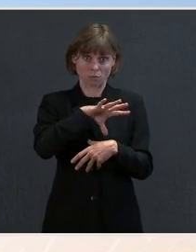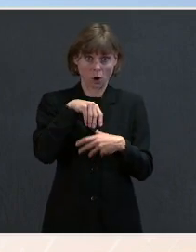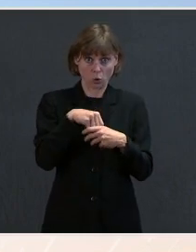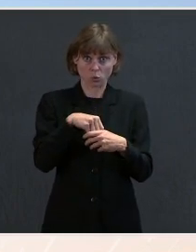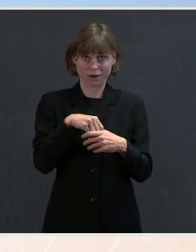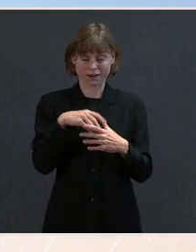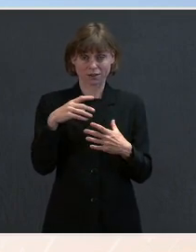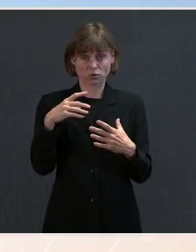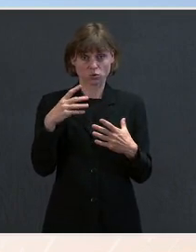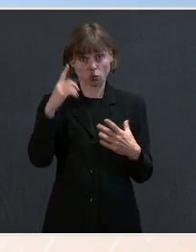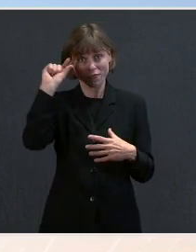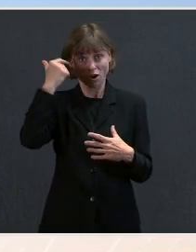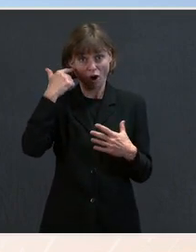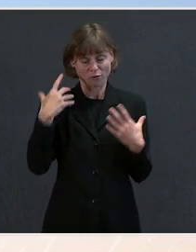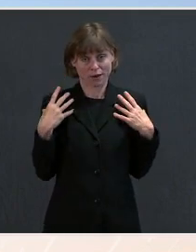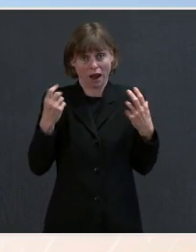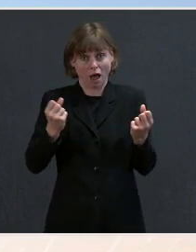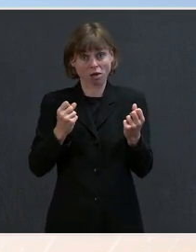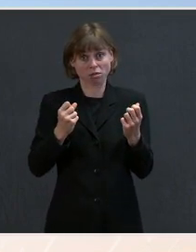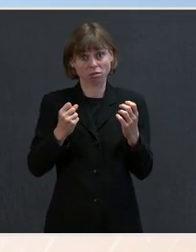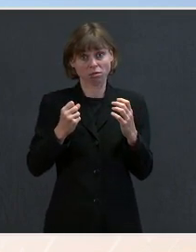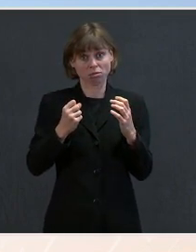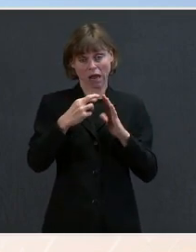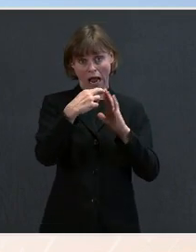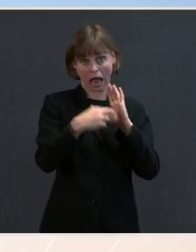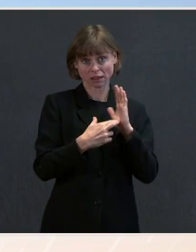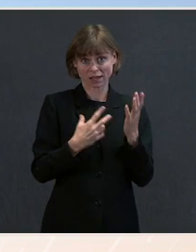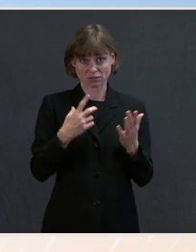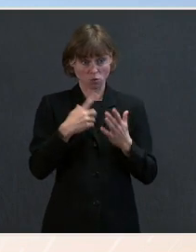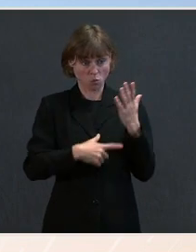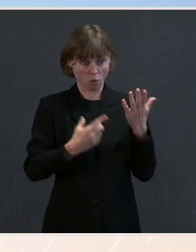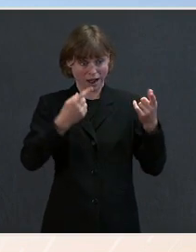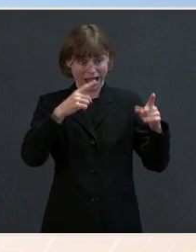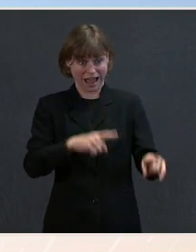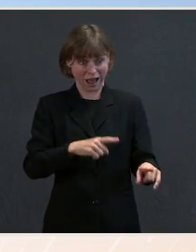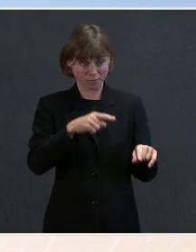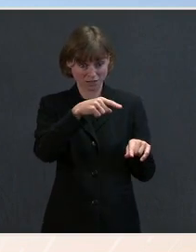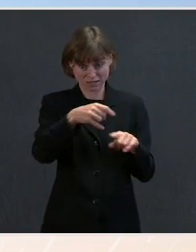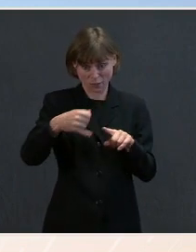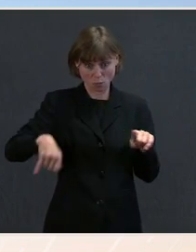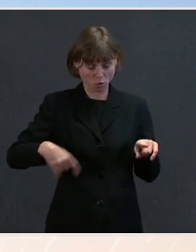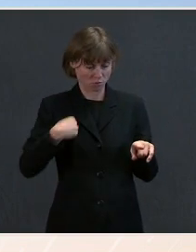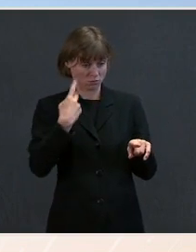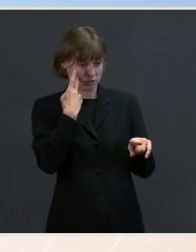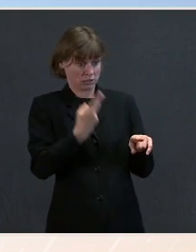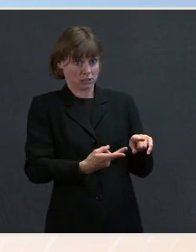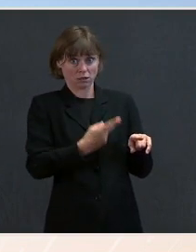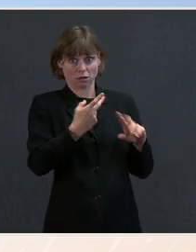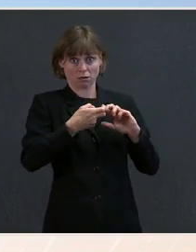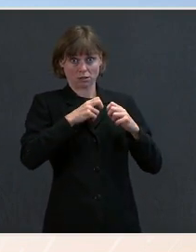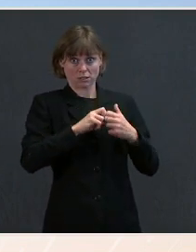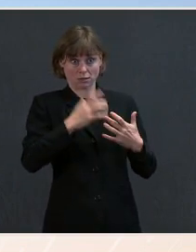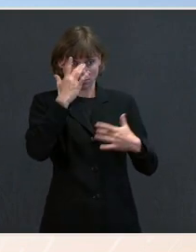and certainly part of what happens at the border when there are symptoms that are displayed and when testing is done.